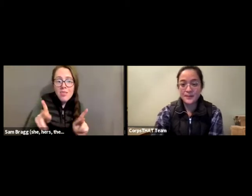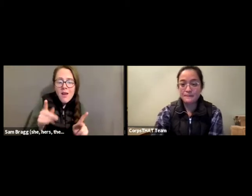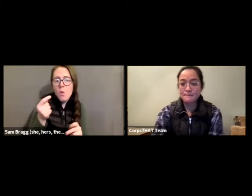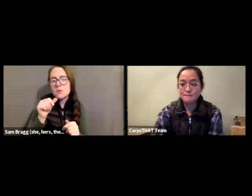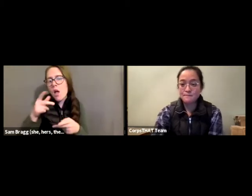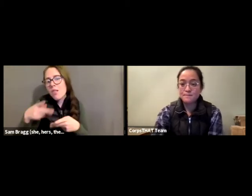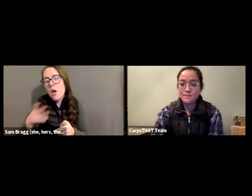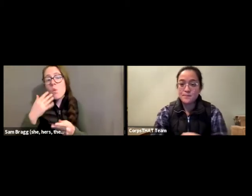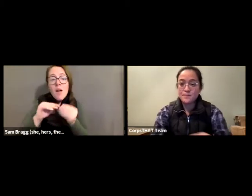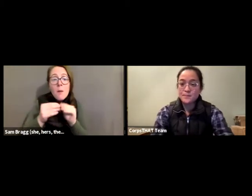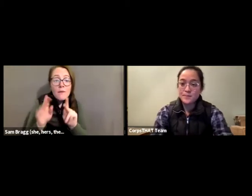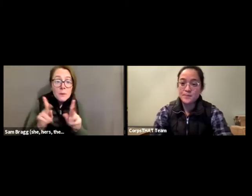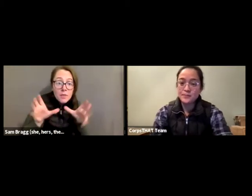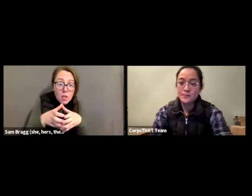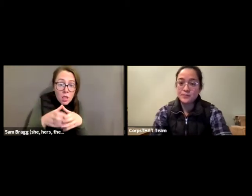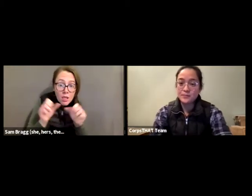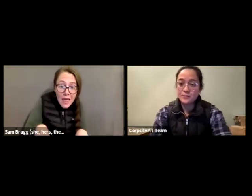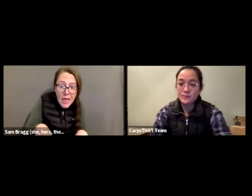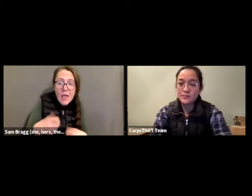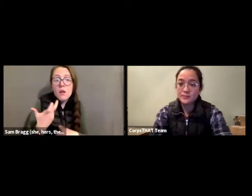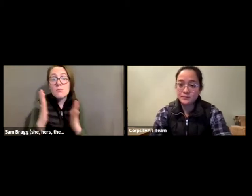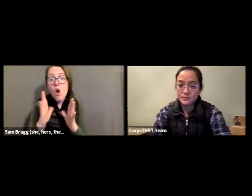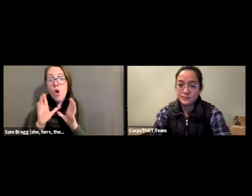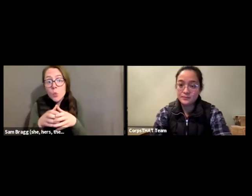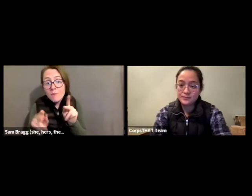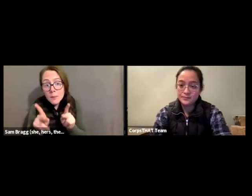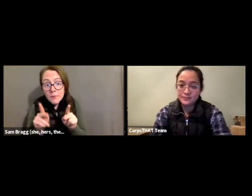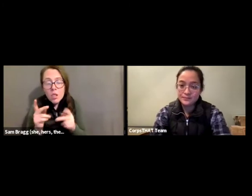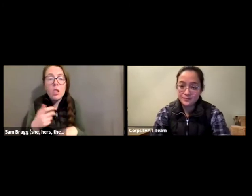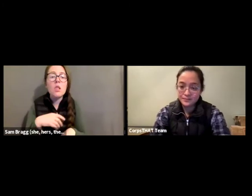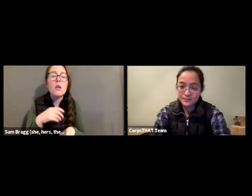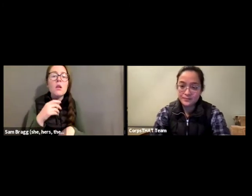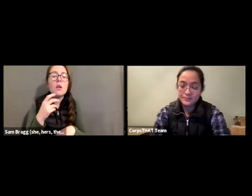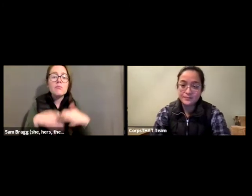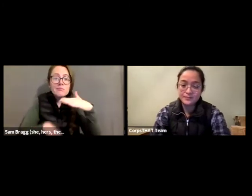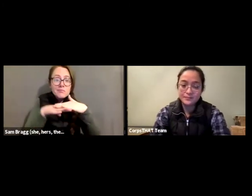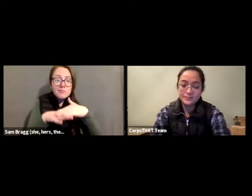i think so i can't speak to that but i think you know how redoing your research figuring